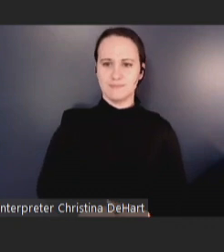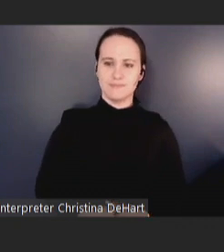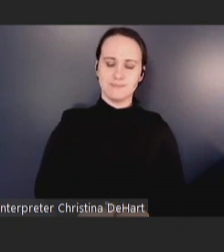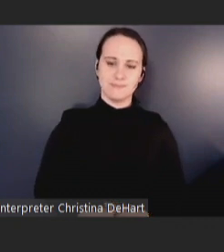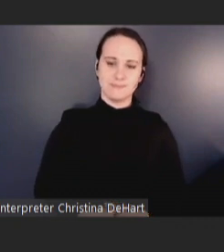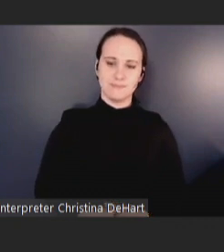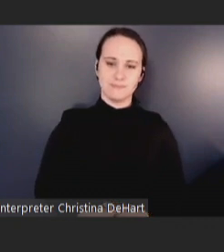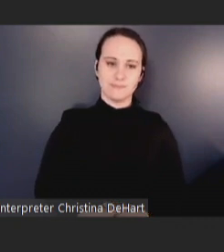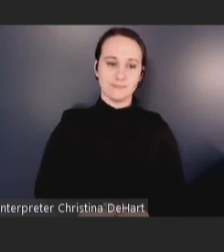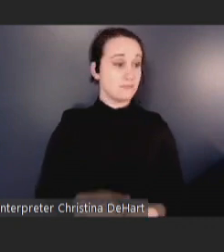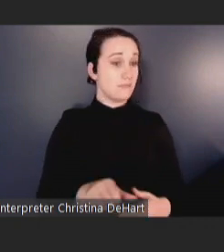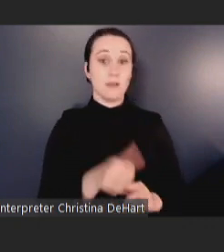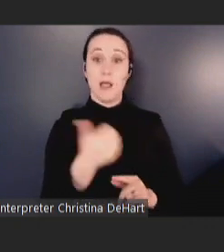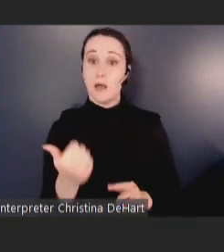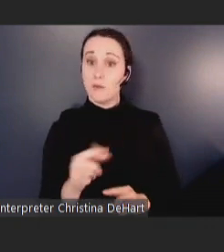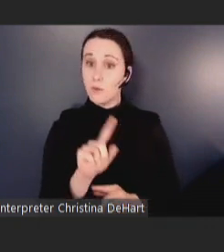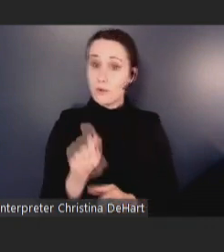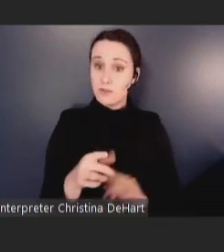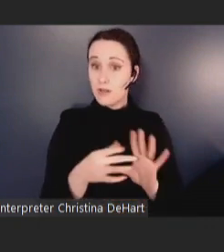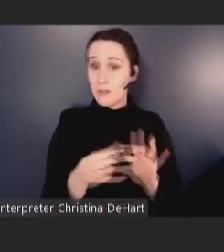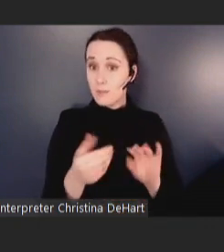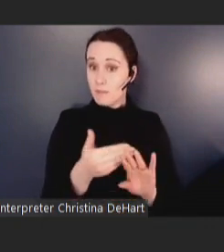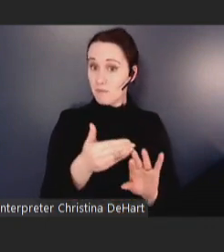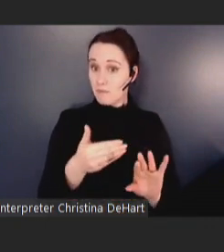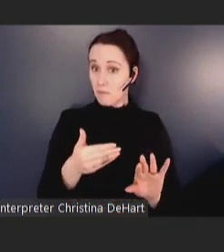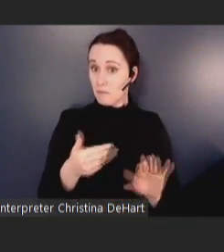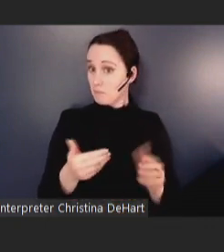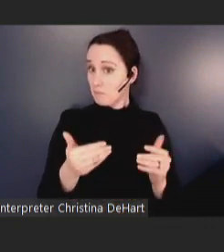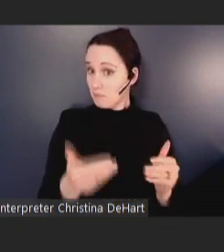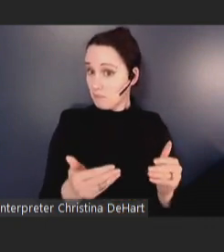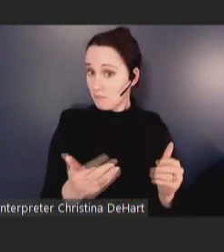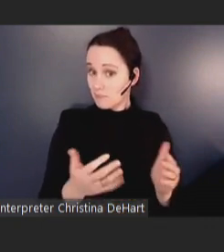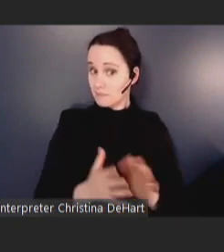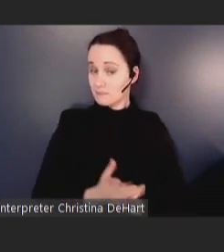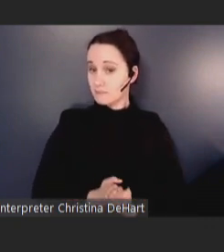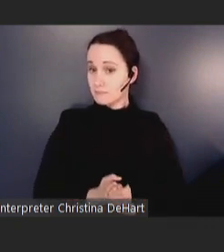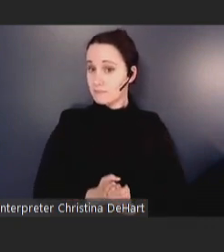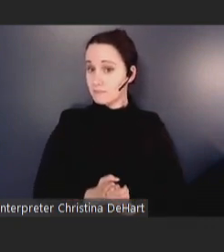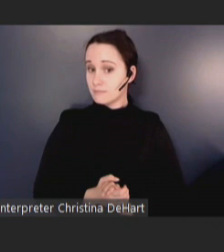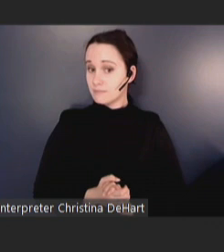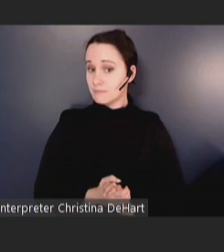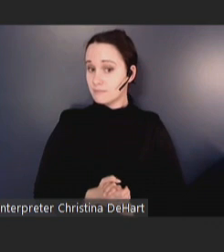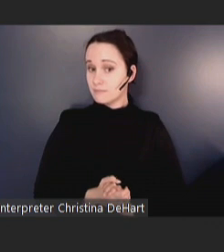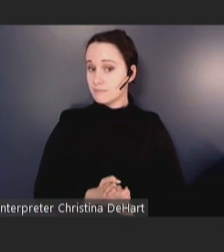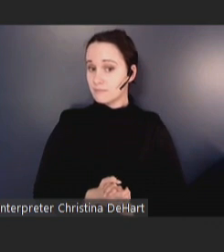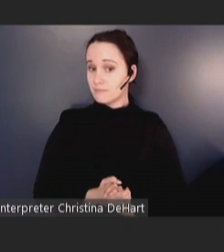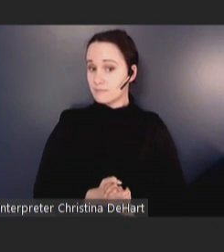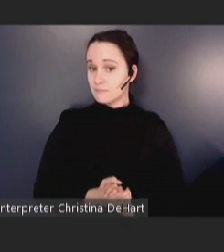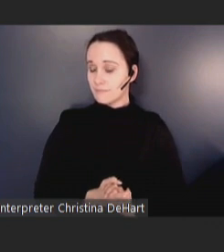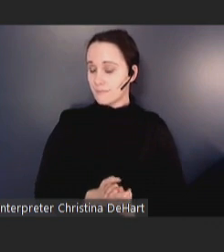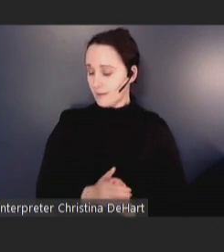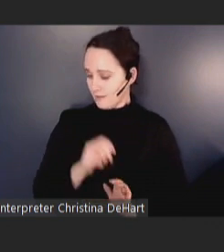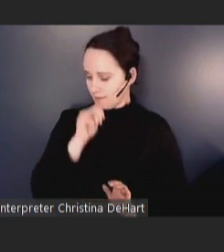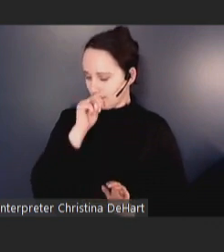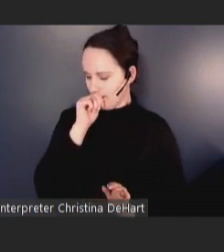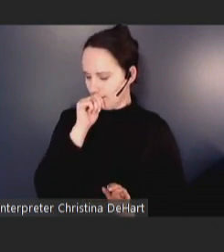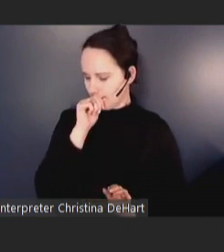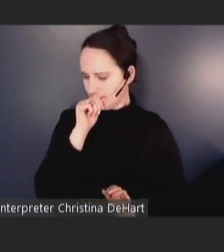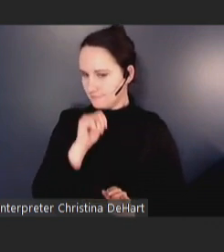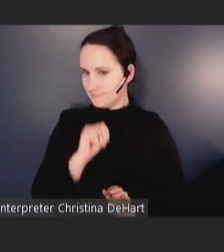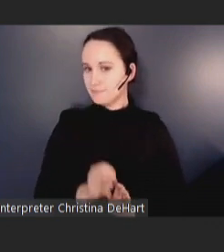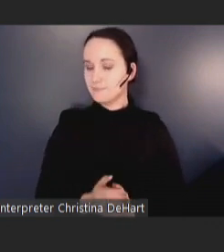Robert Hopkins: Any other questions or comments before we move? All right,